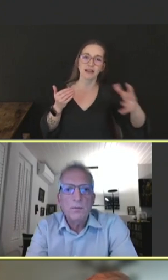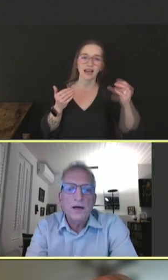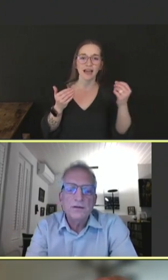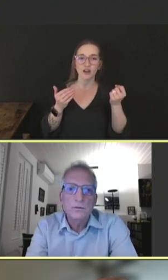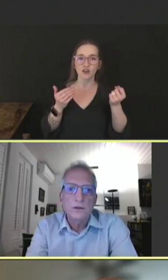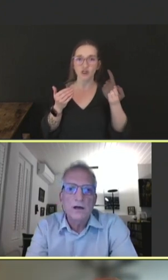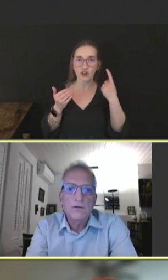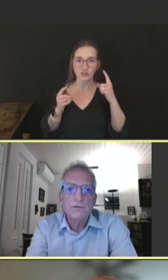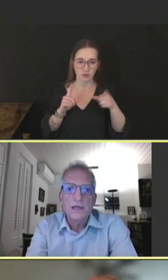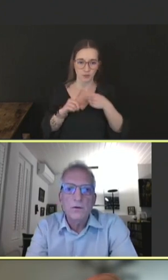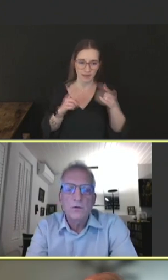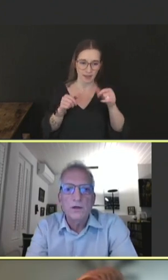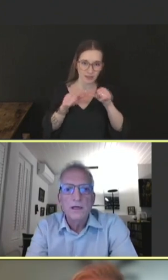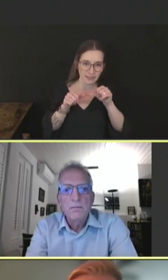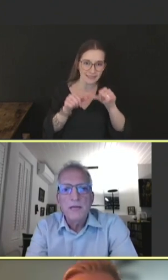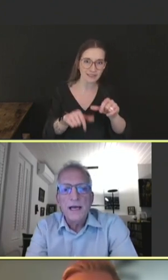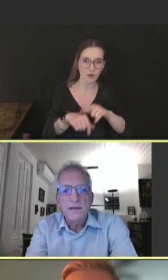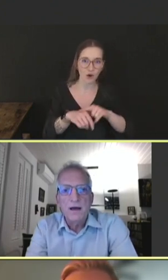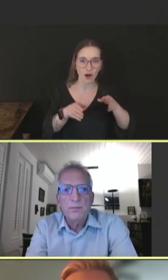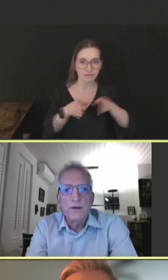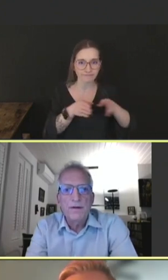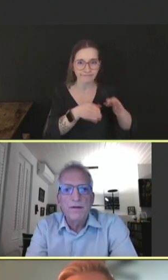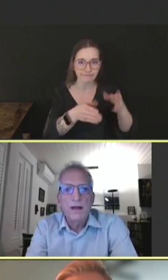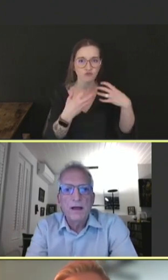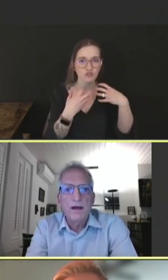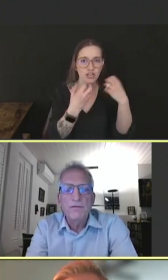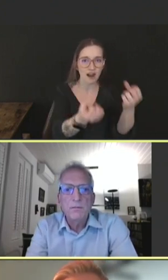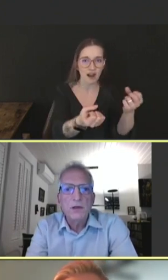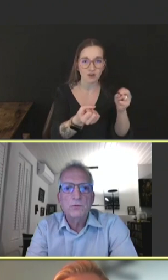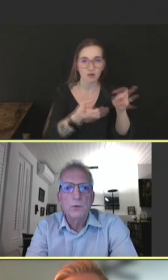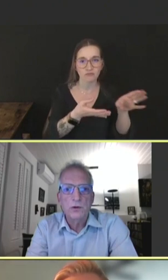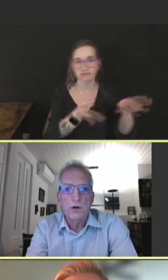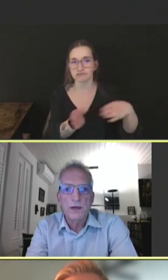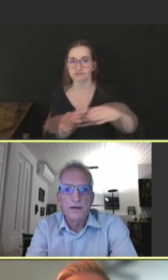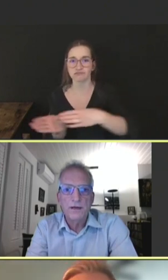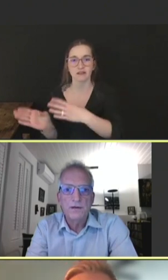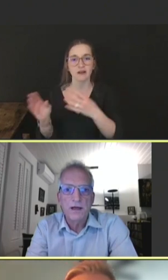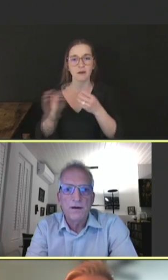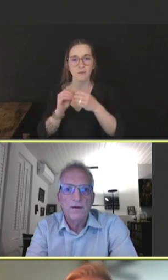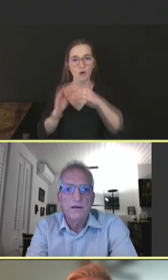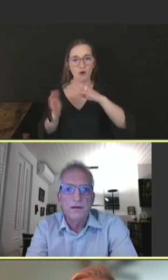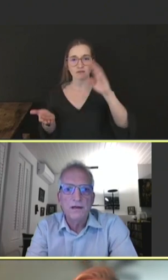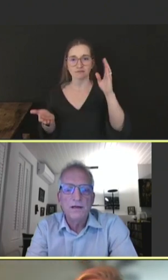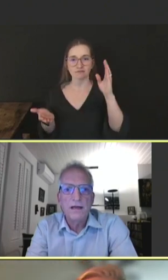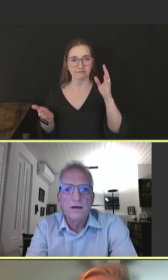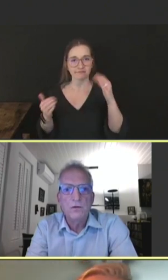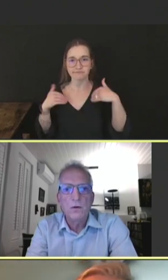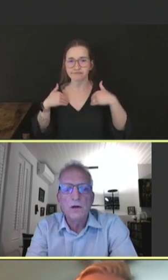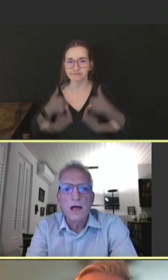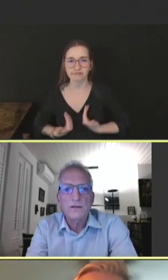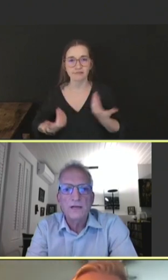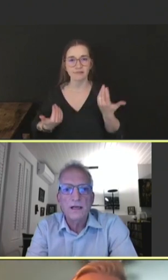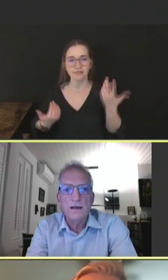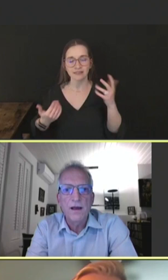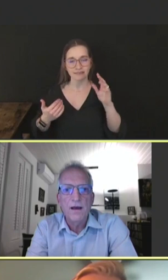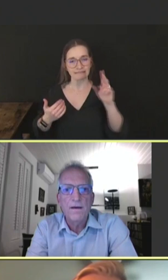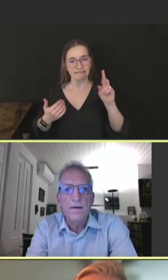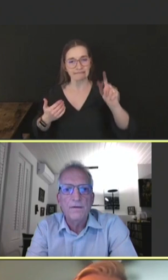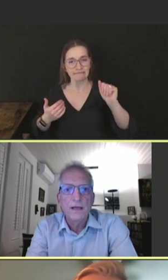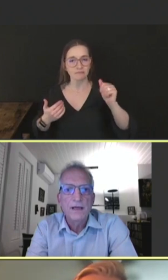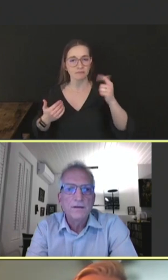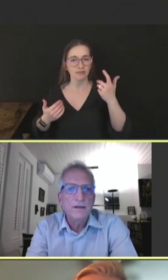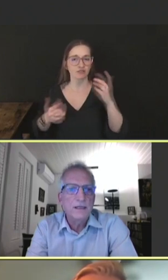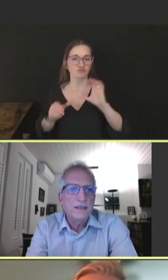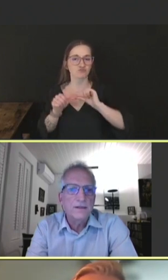on a path to recovery or may end up having much more chronic and longer lasting disease.